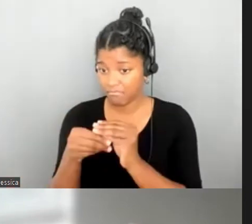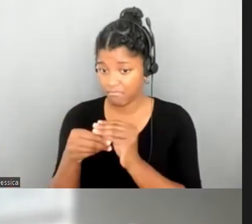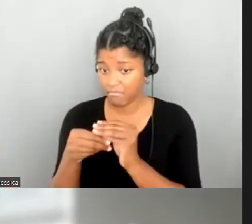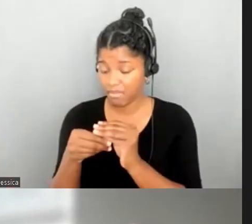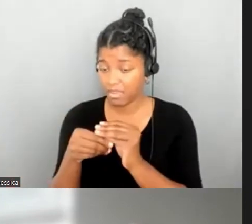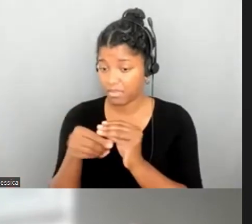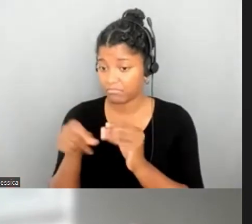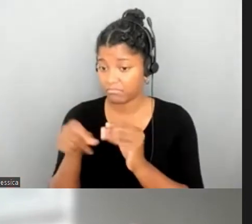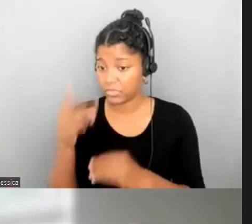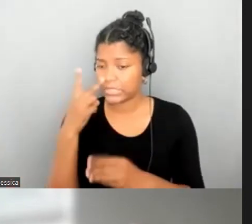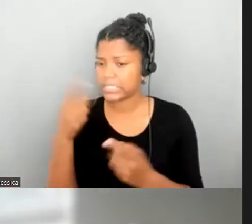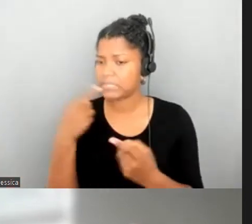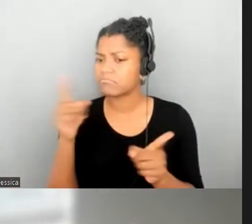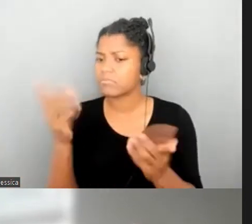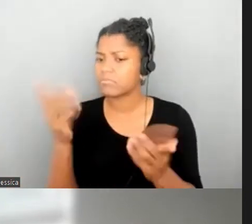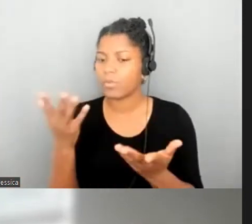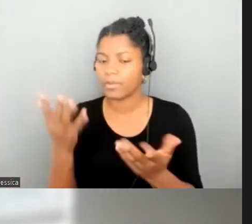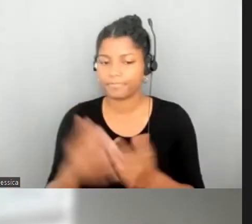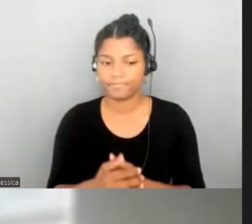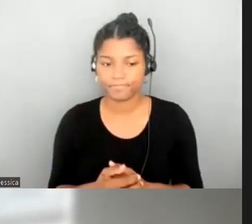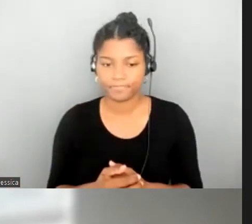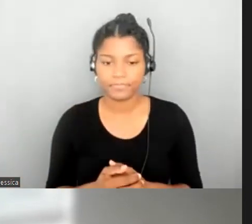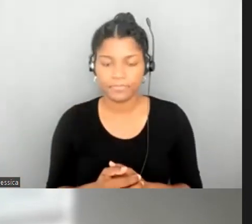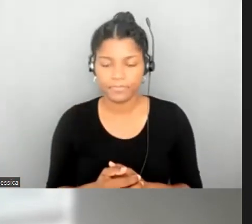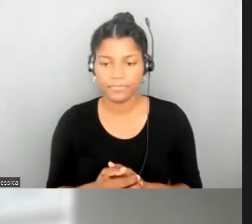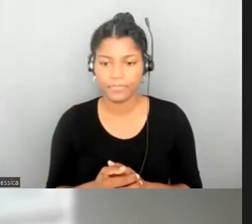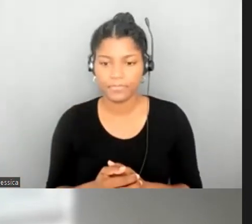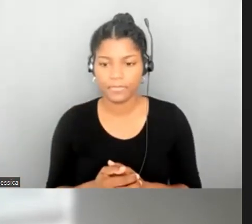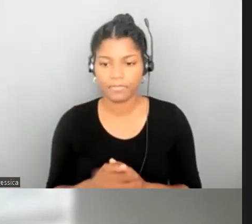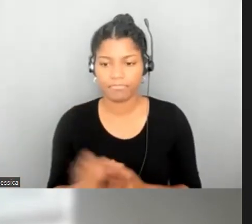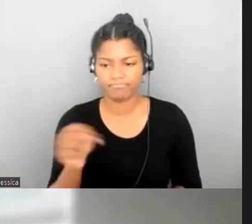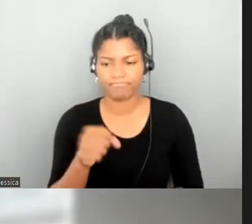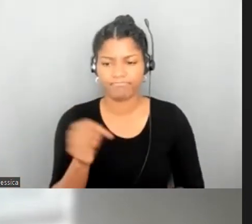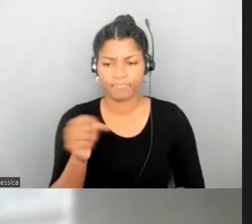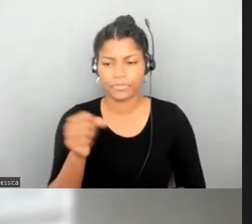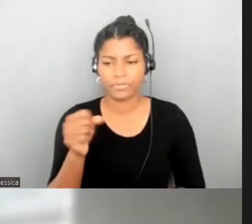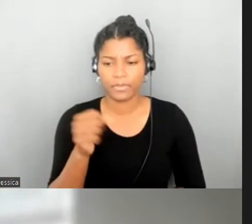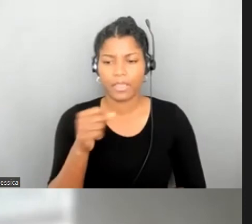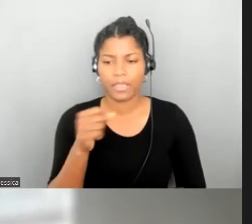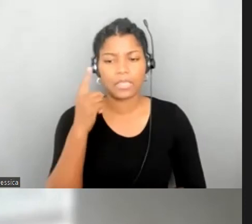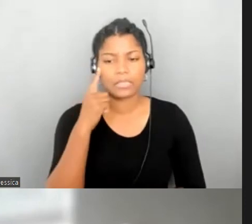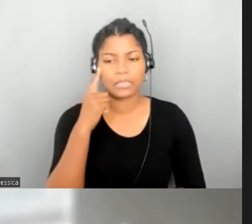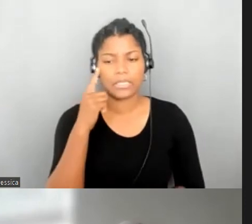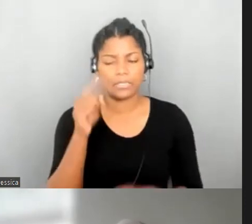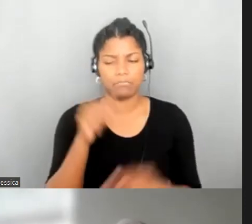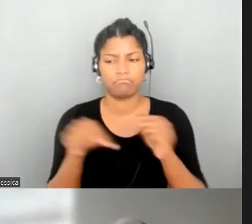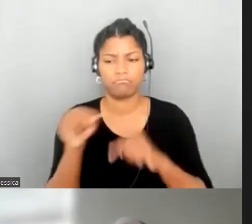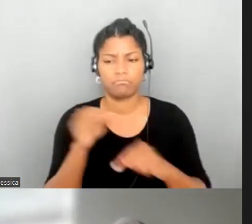I think the question of how do you start this is a really good question.